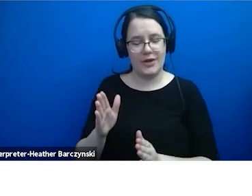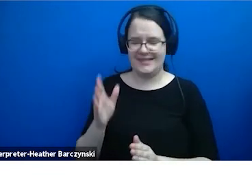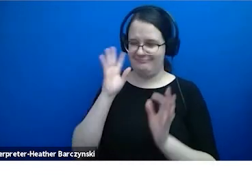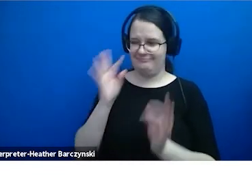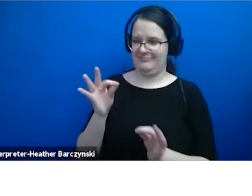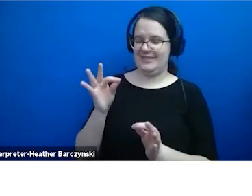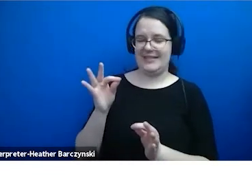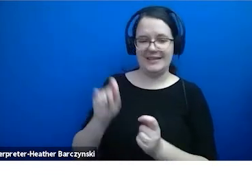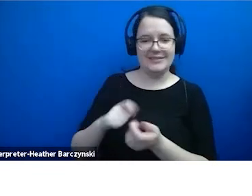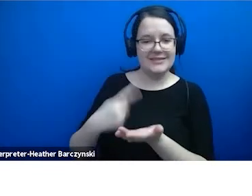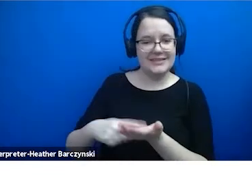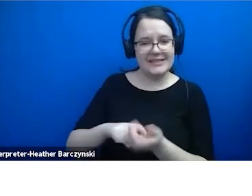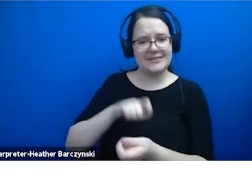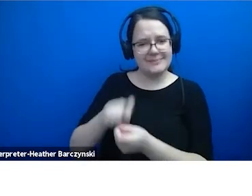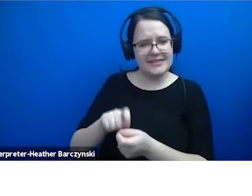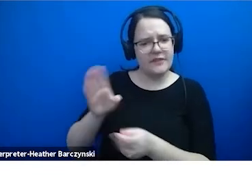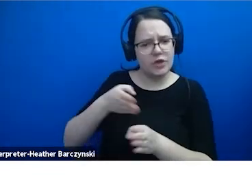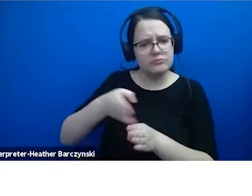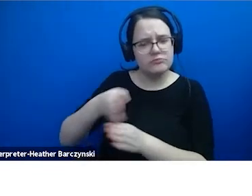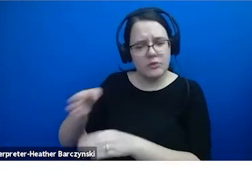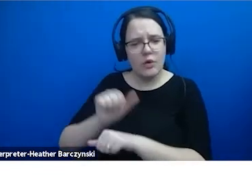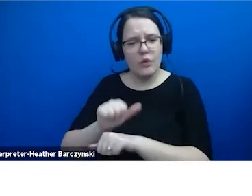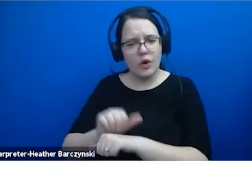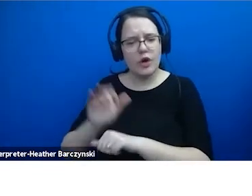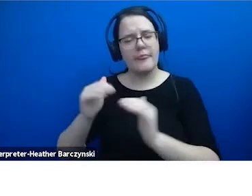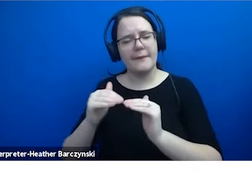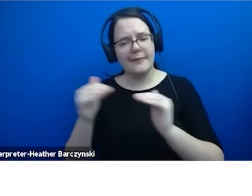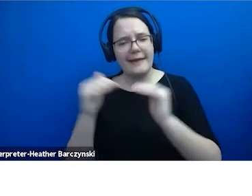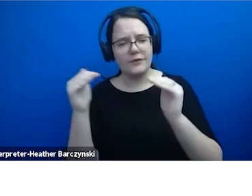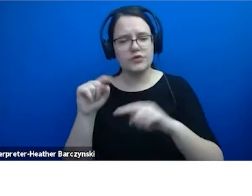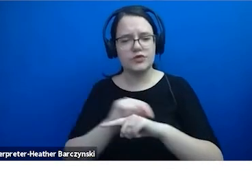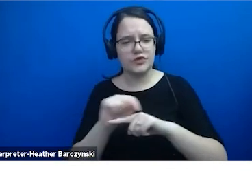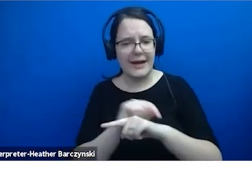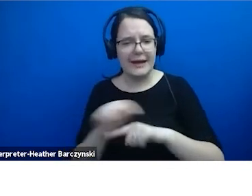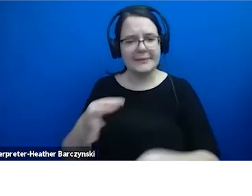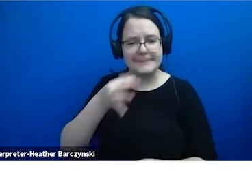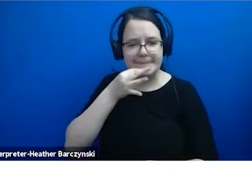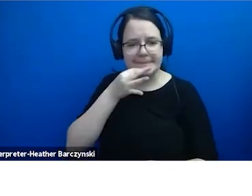the areas that they work and sort of their levels of training expertise with medicine and let's see